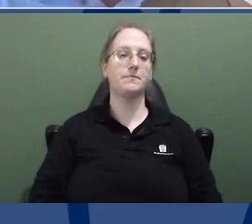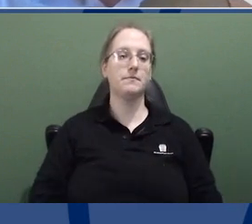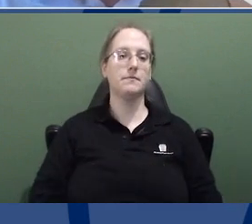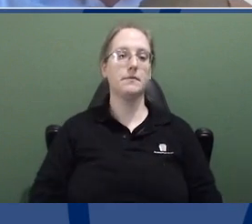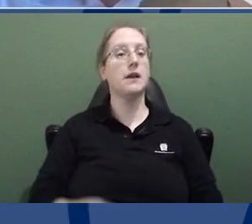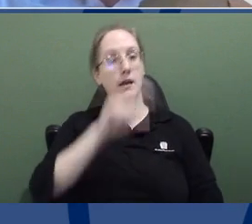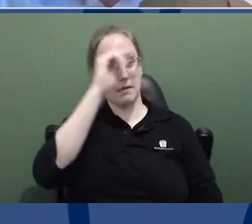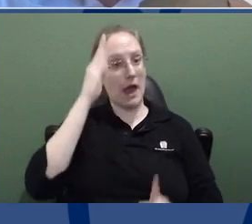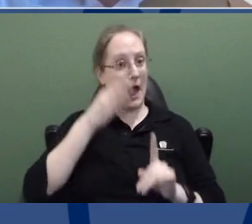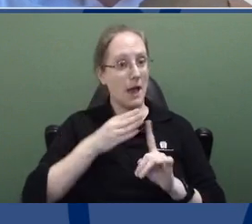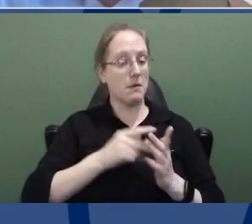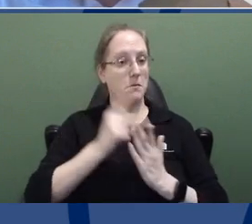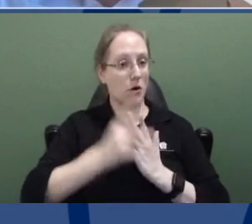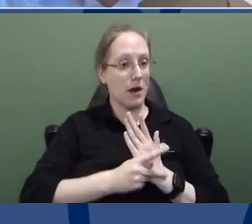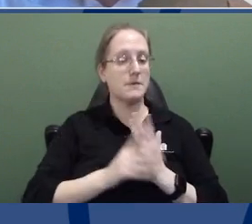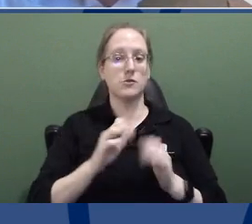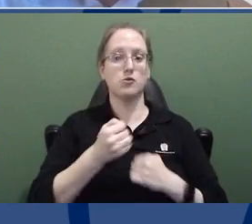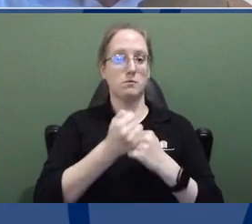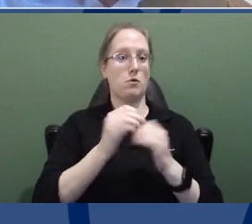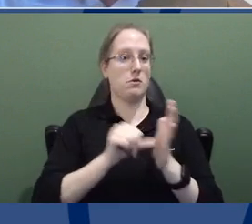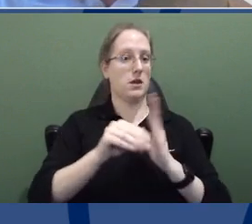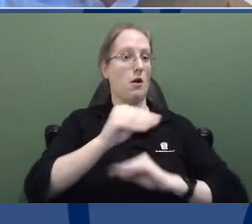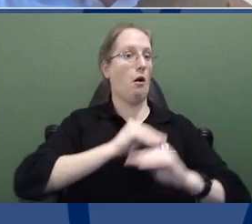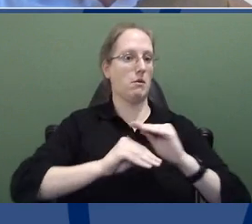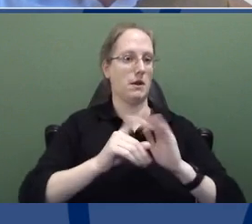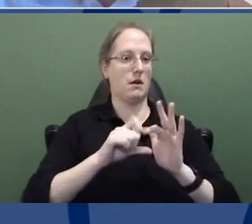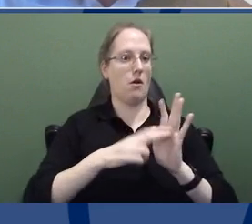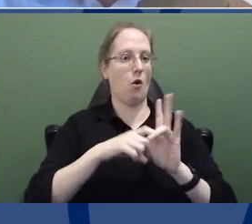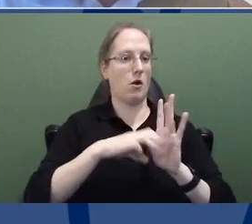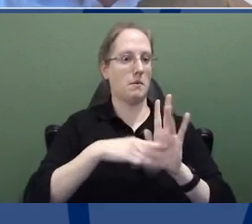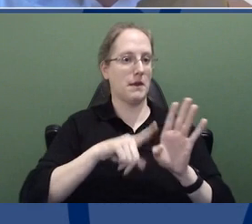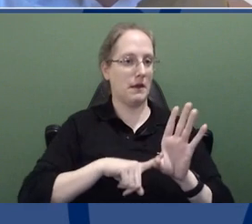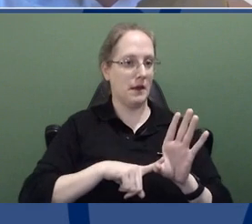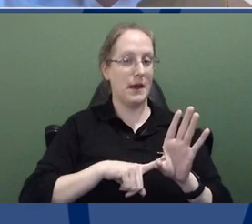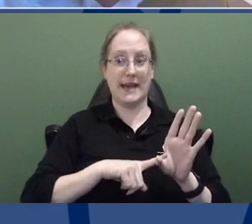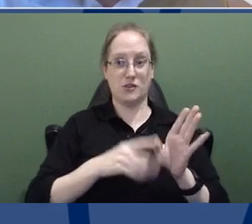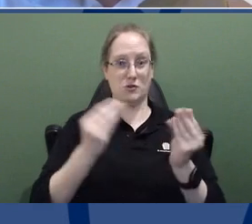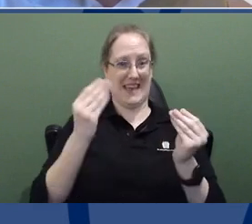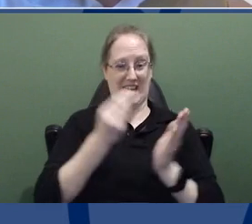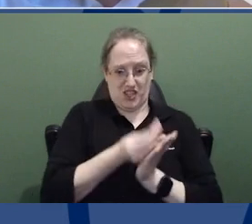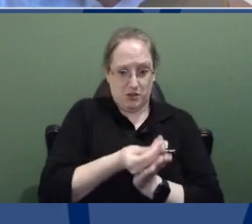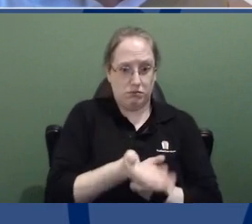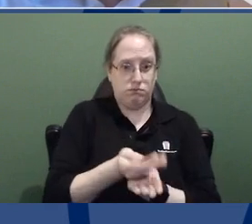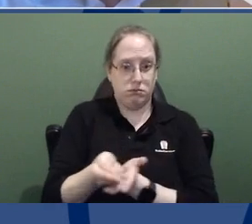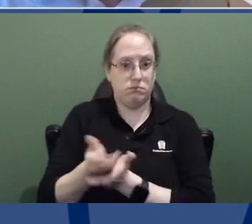the economy, it's to get cash into businesses. The purpose is to help ensure that businesses